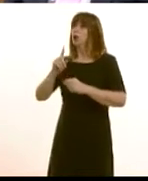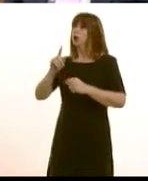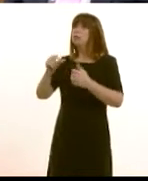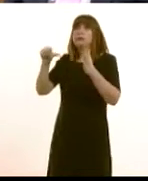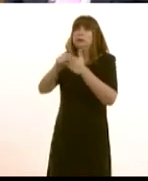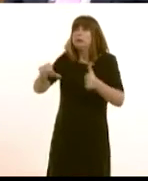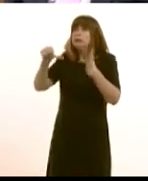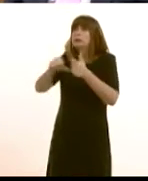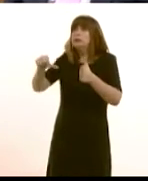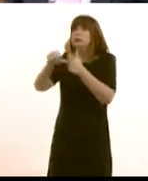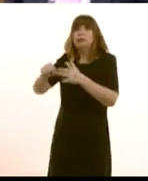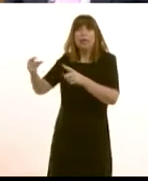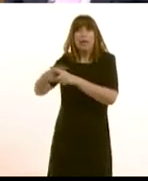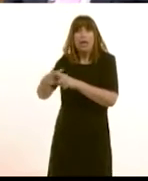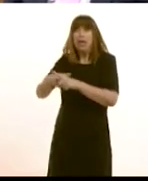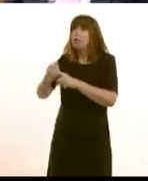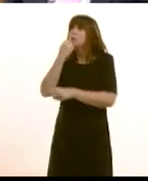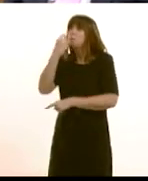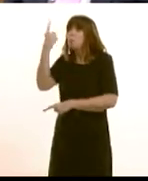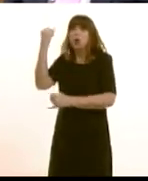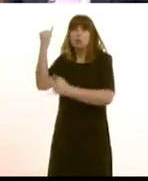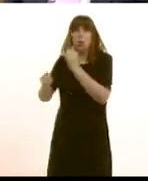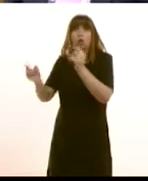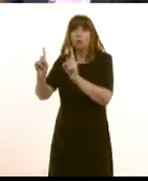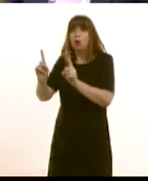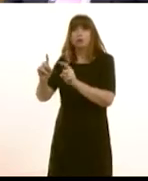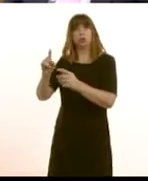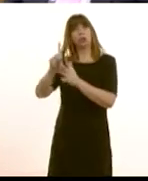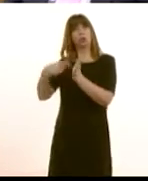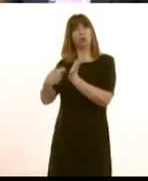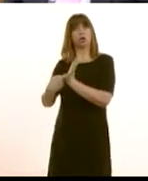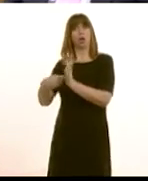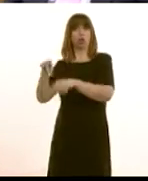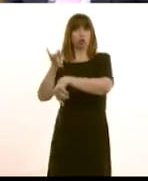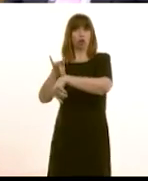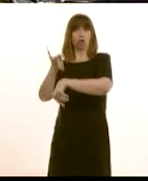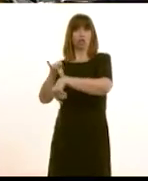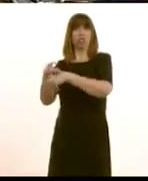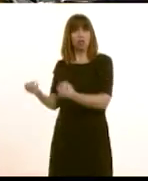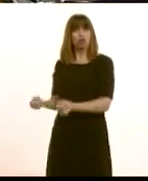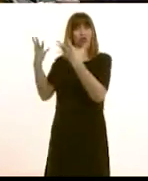in England under their party is the fact that junior doctors go on strike. There is no greater